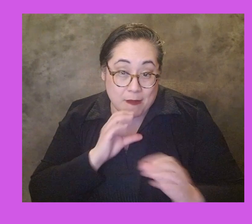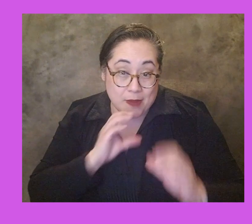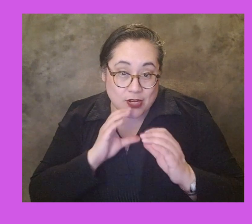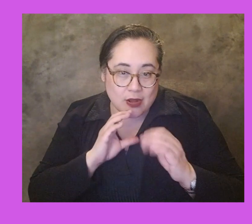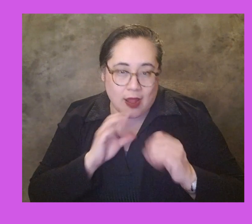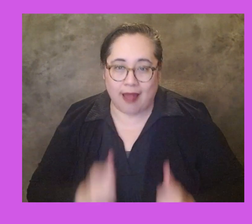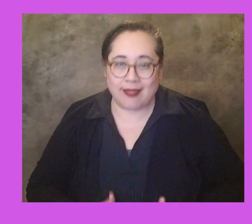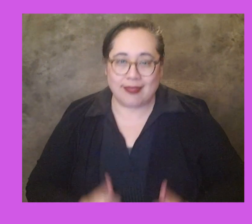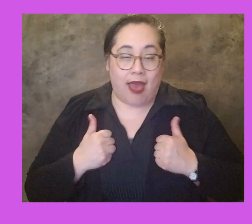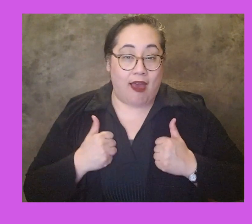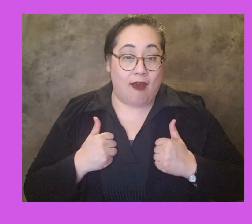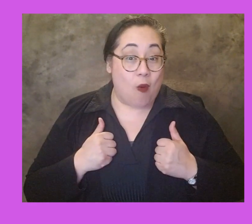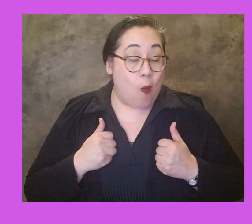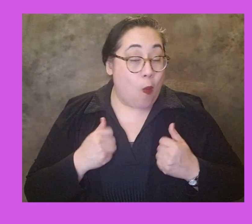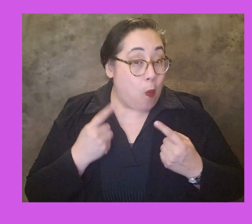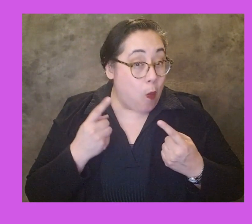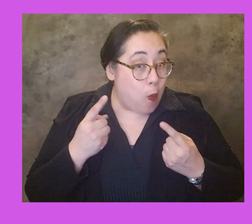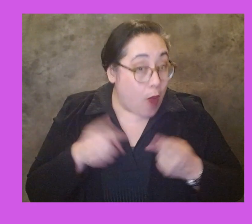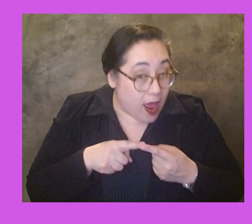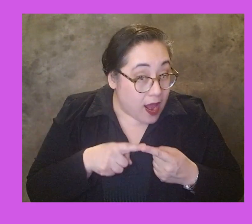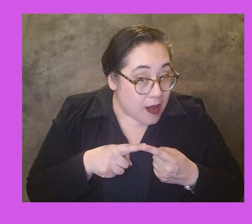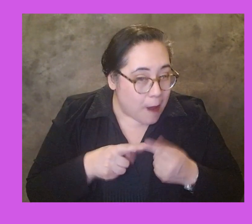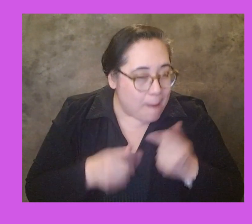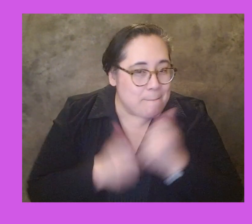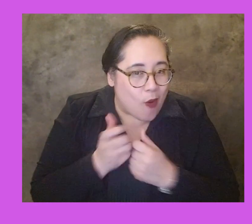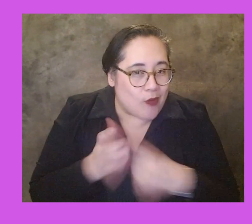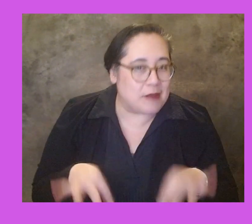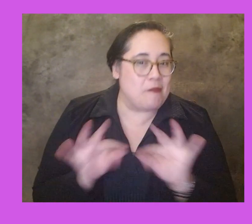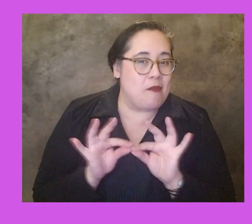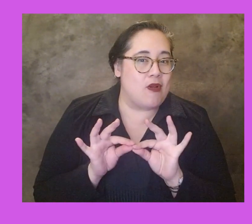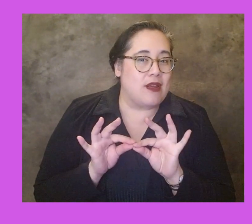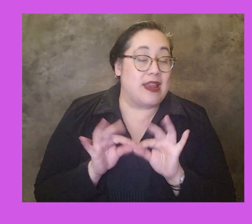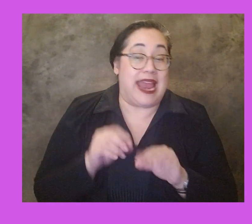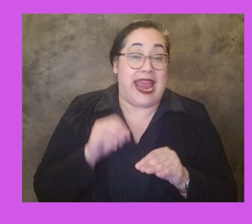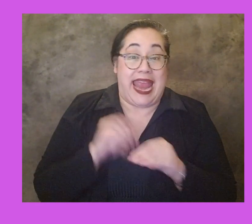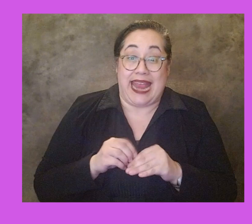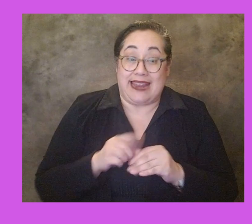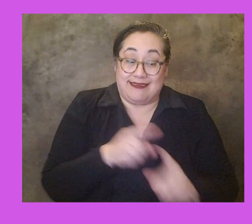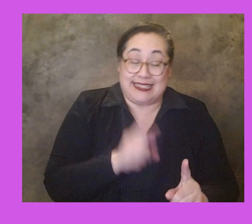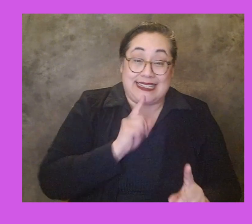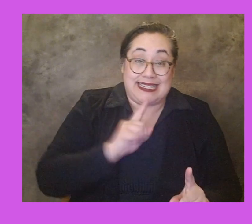keeping it flowing. And in the history of the deaf community in the United ...